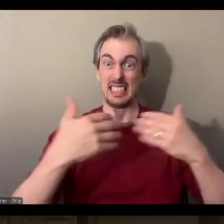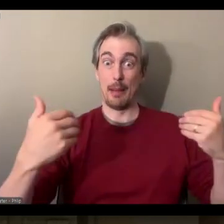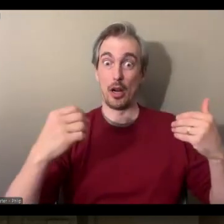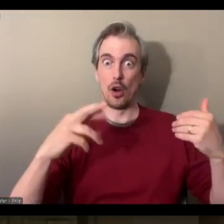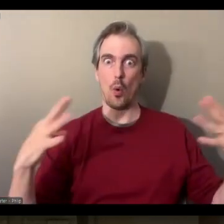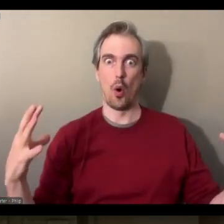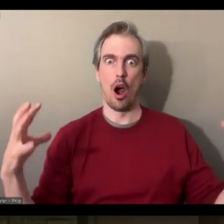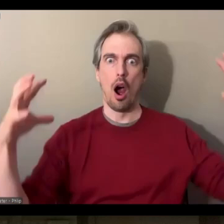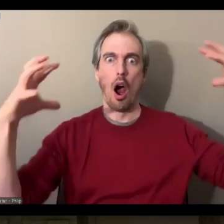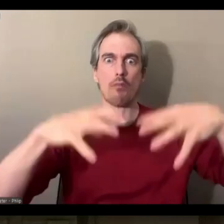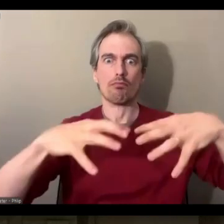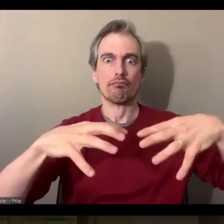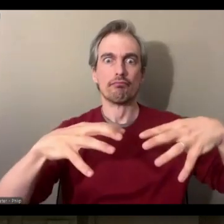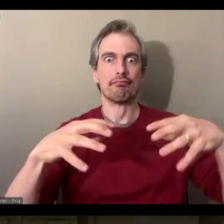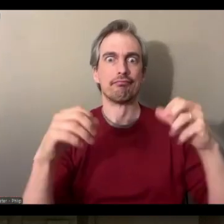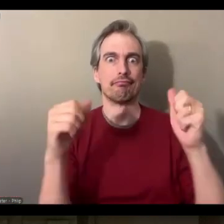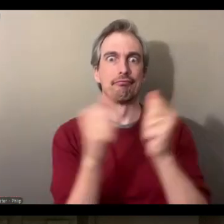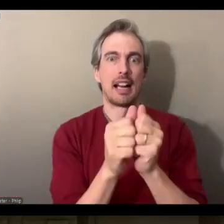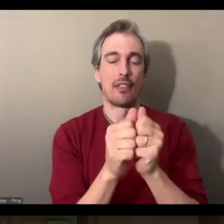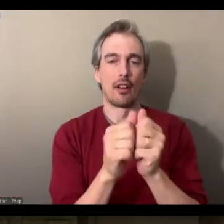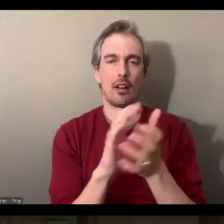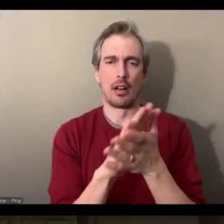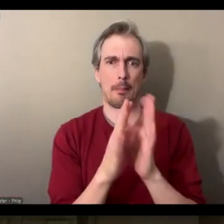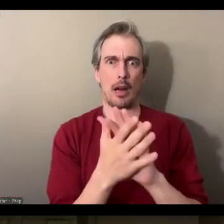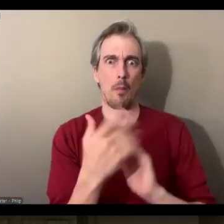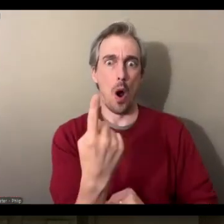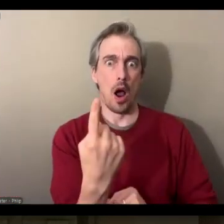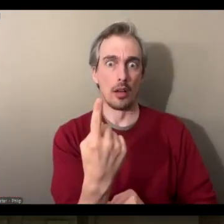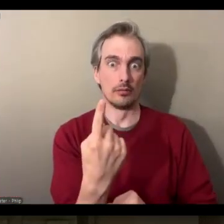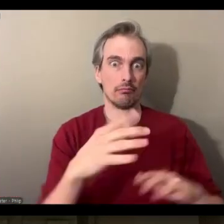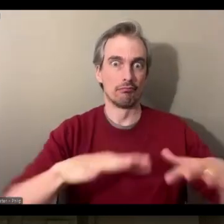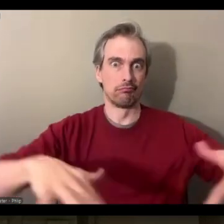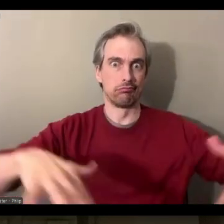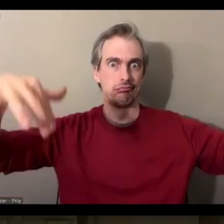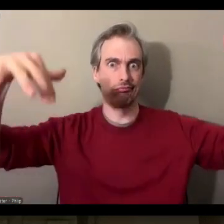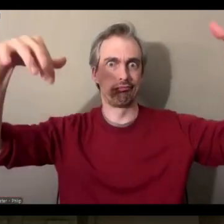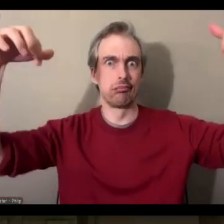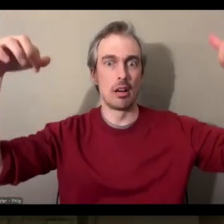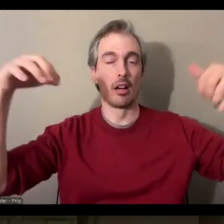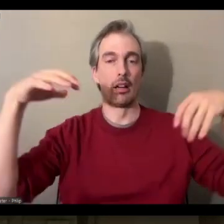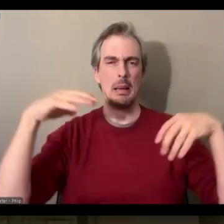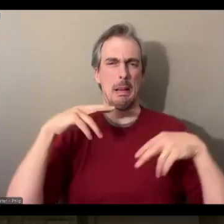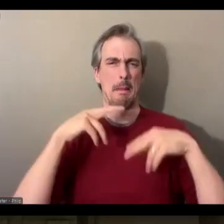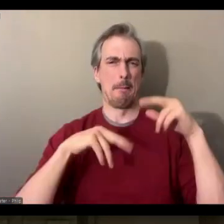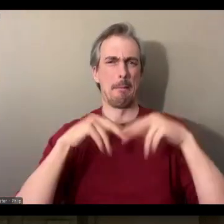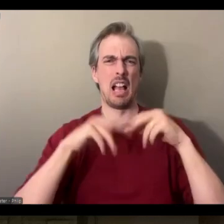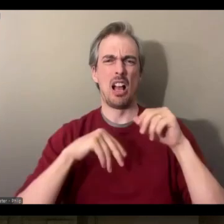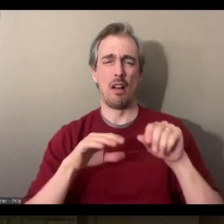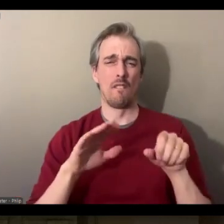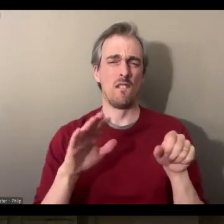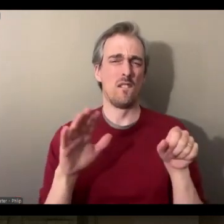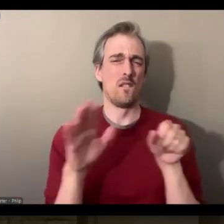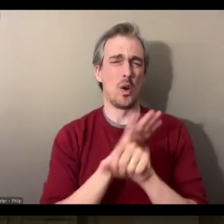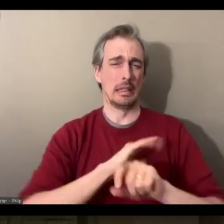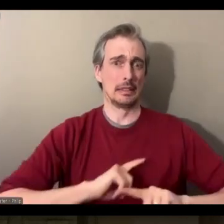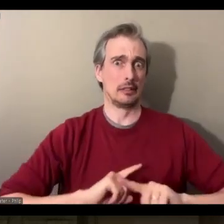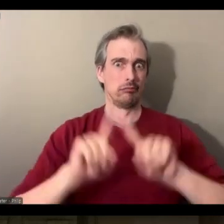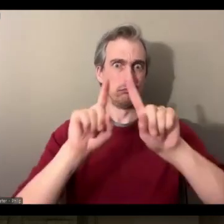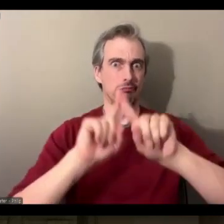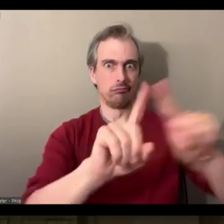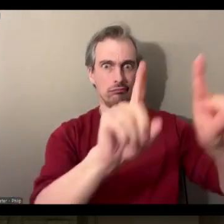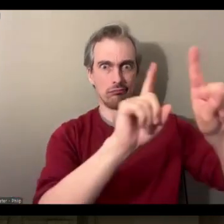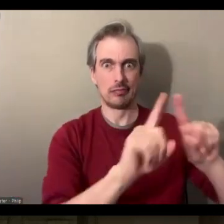theatrical experiences. That is wonderful for all of our audiences. It is also incredibly complex